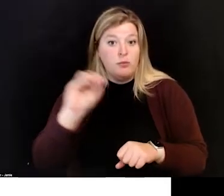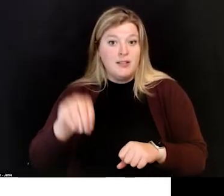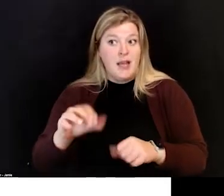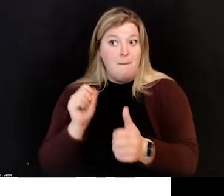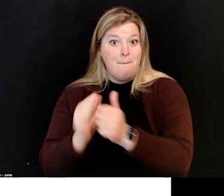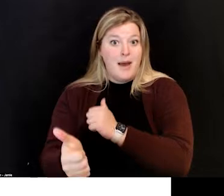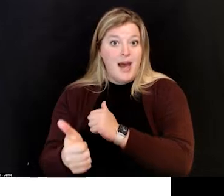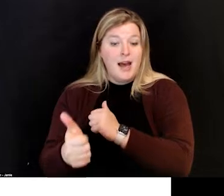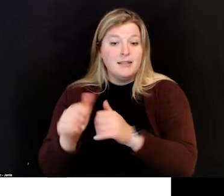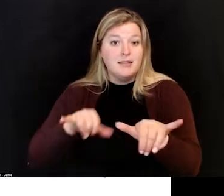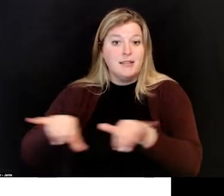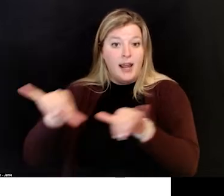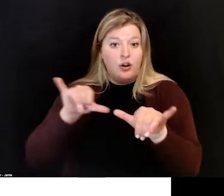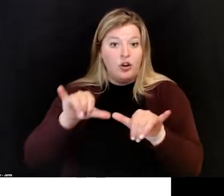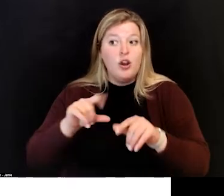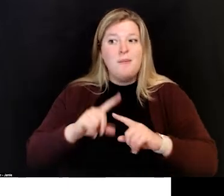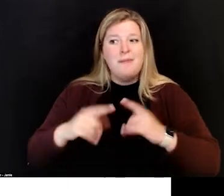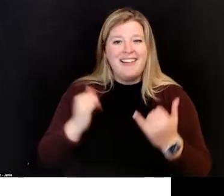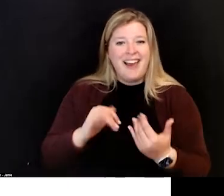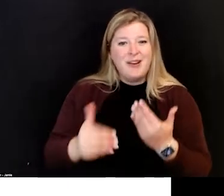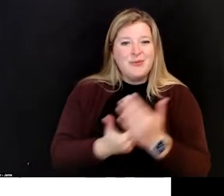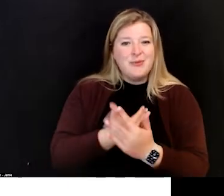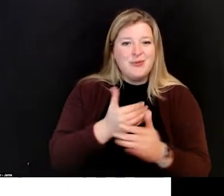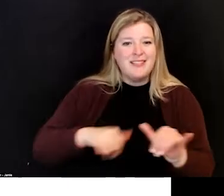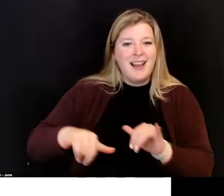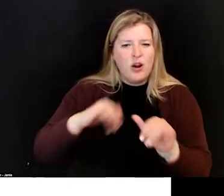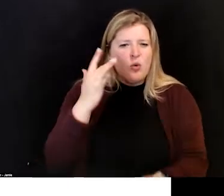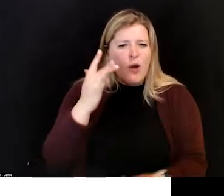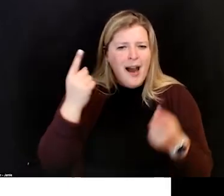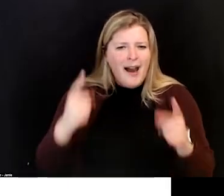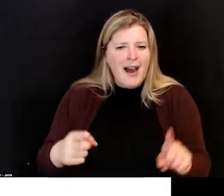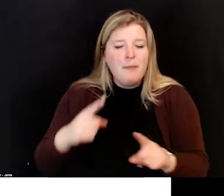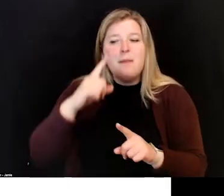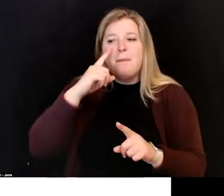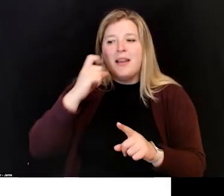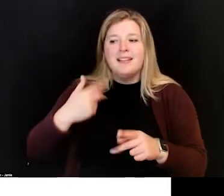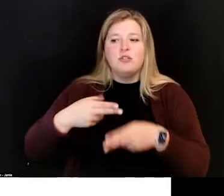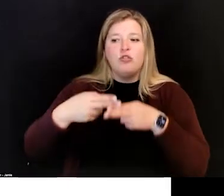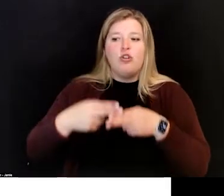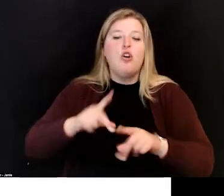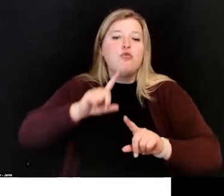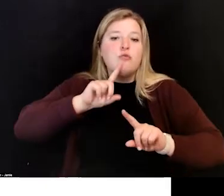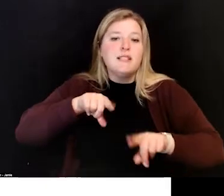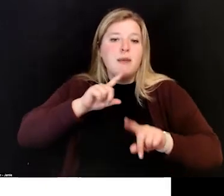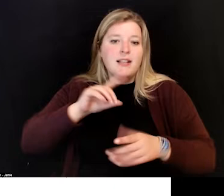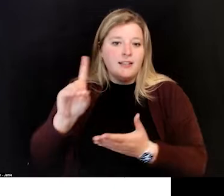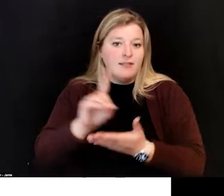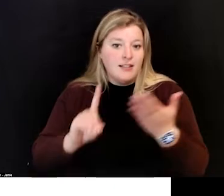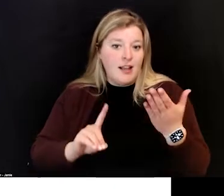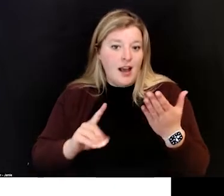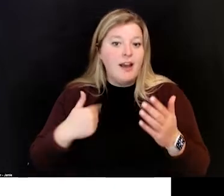And the reason that happened is because responsive design came into play. We started developing for mobile.